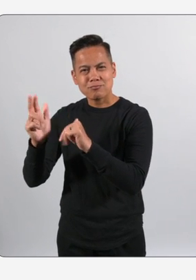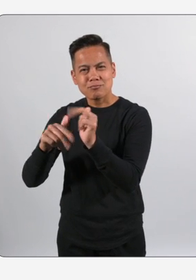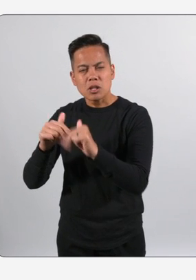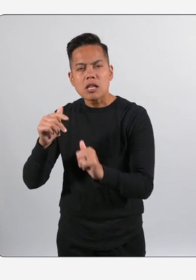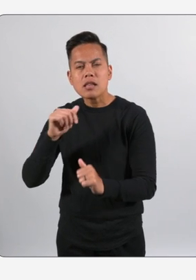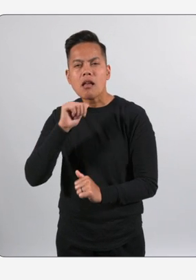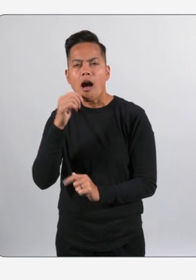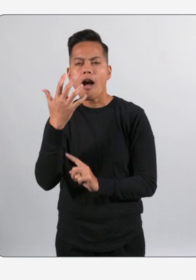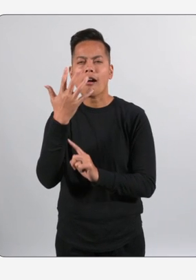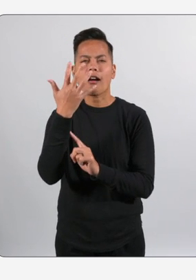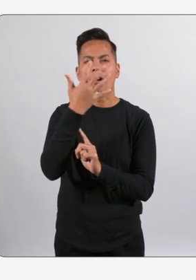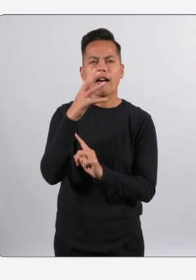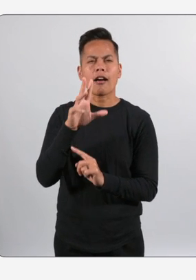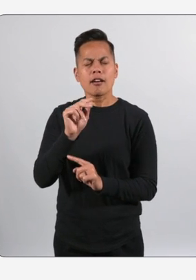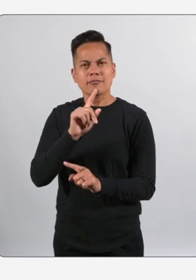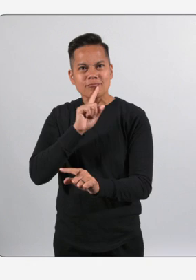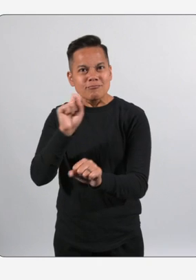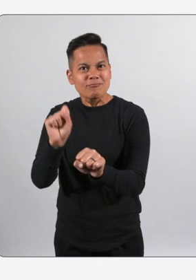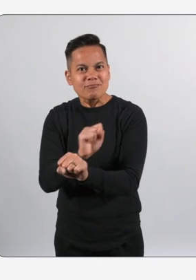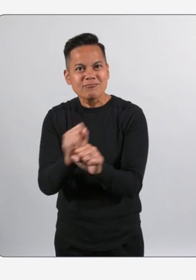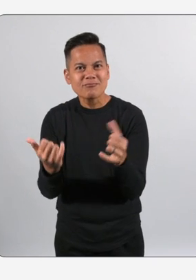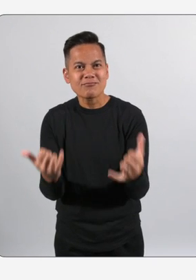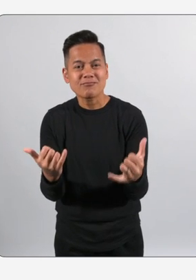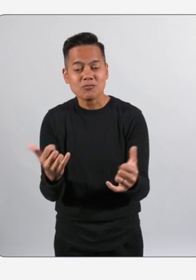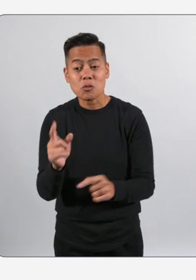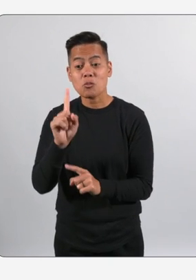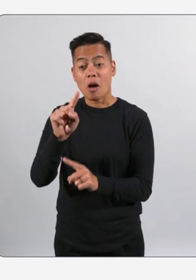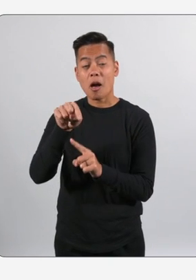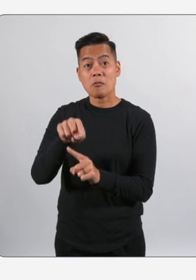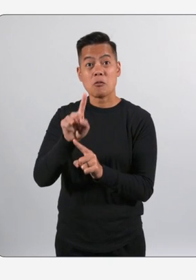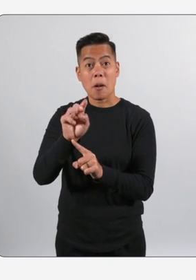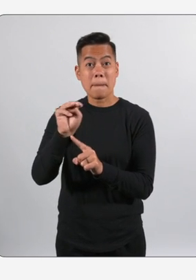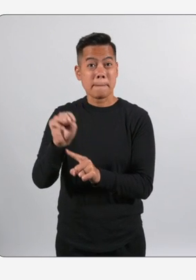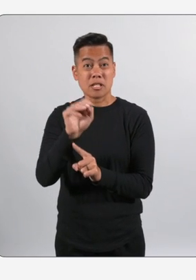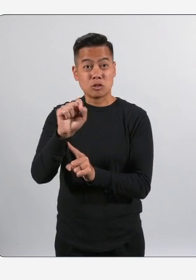it is! At 1.1 million square feet, it’s